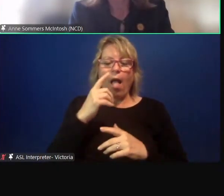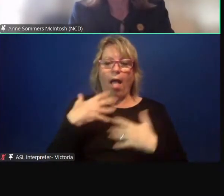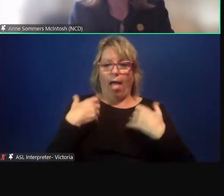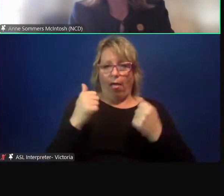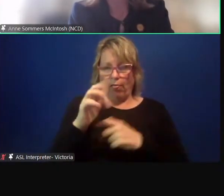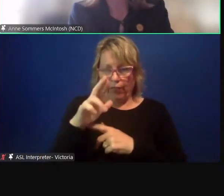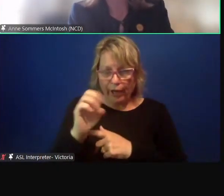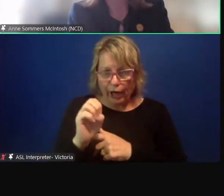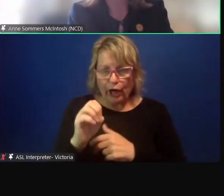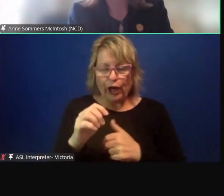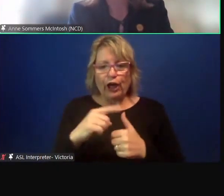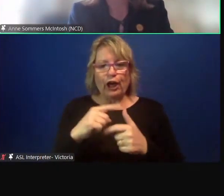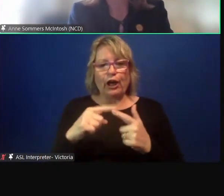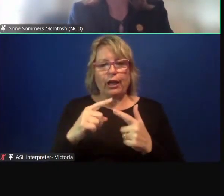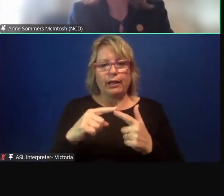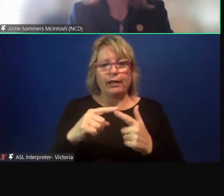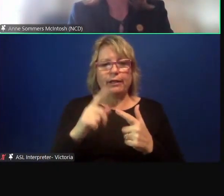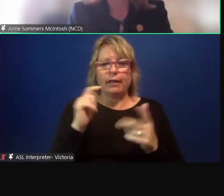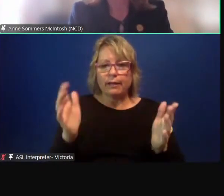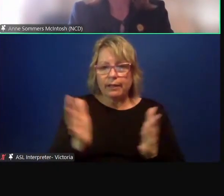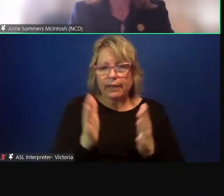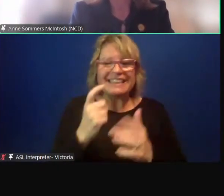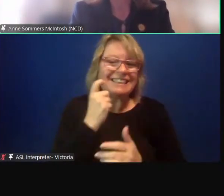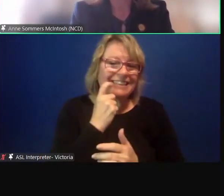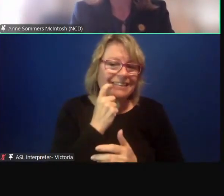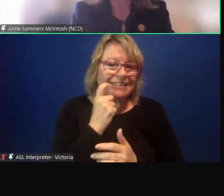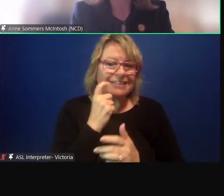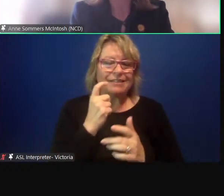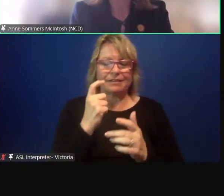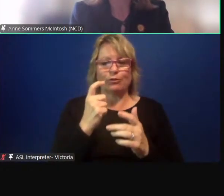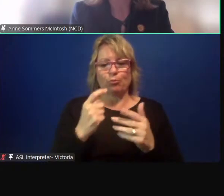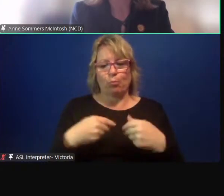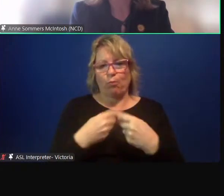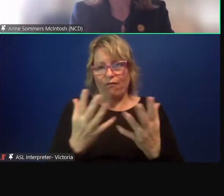and how to incentivize dental care providers to treat people with intellectual developmental